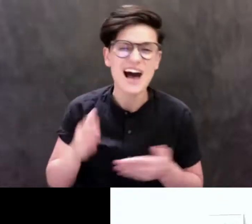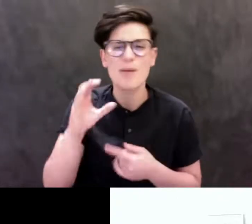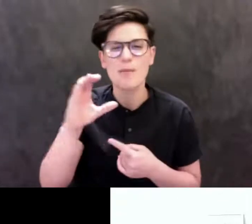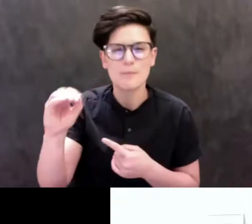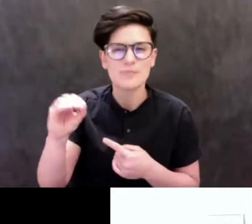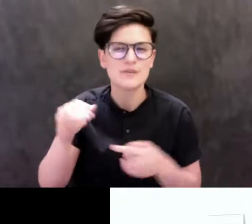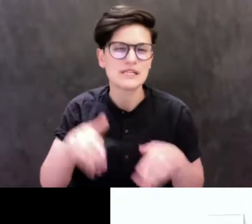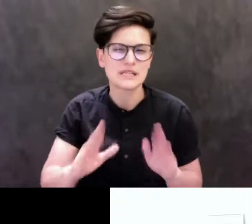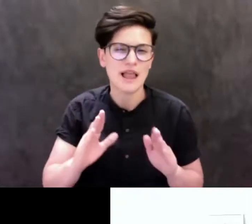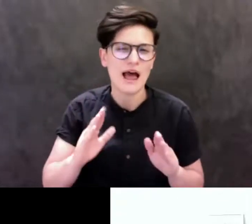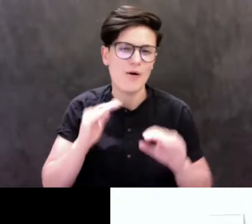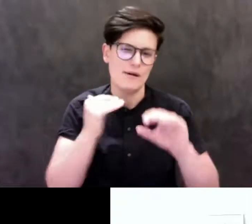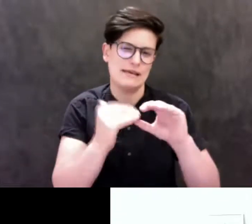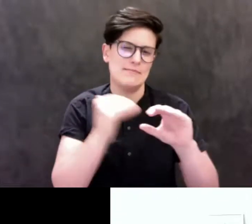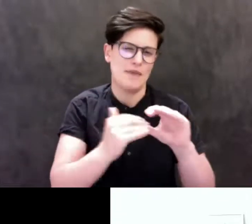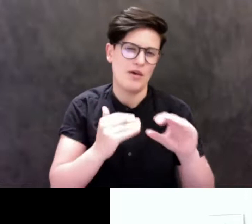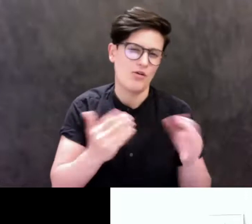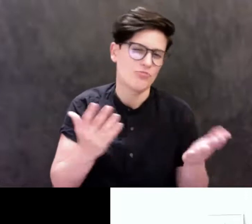By some of the companies allow email.